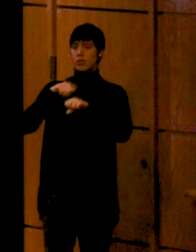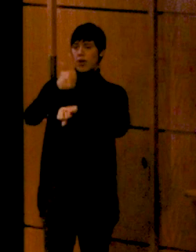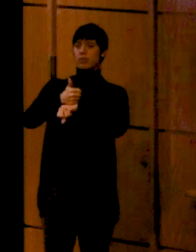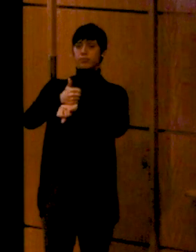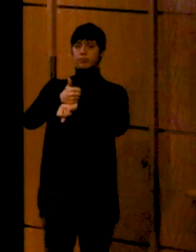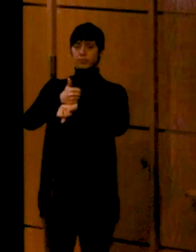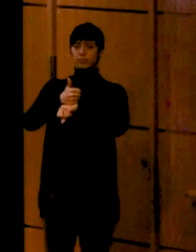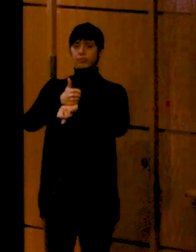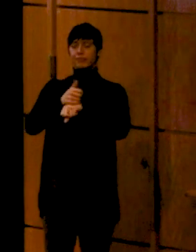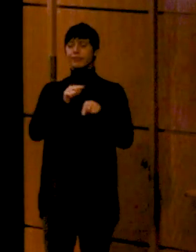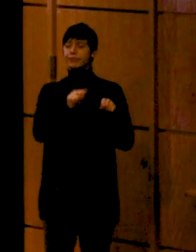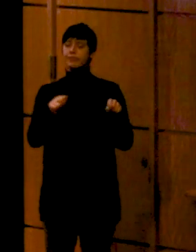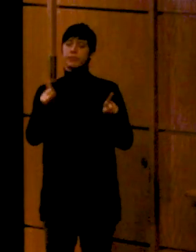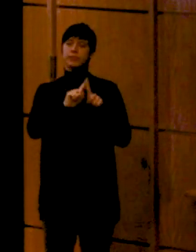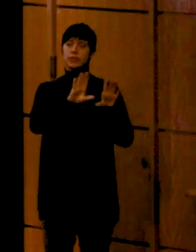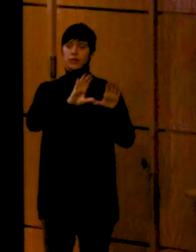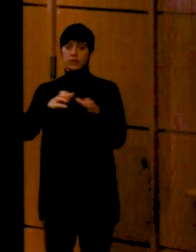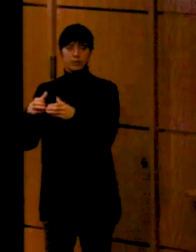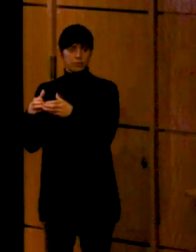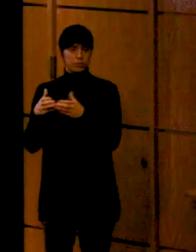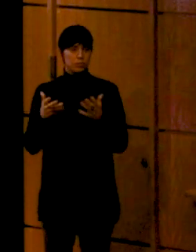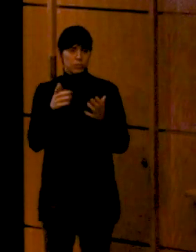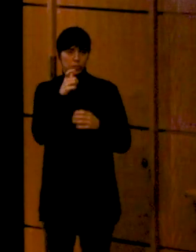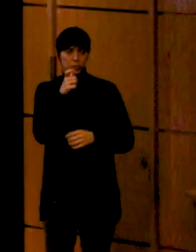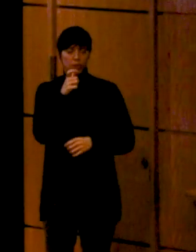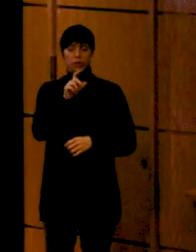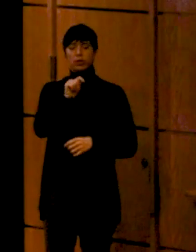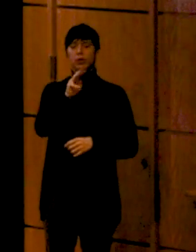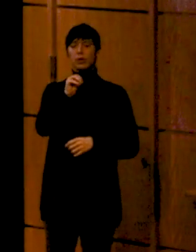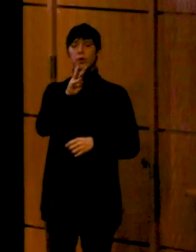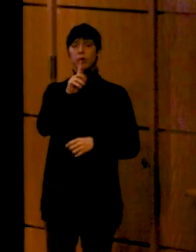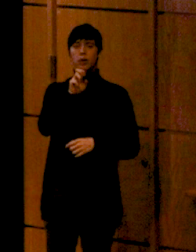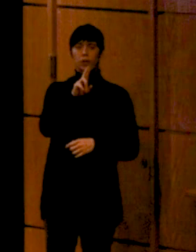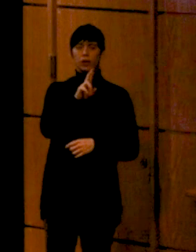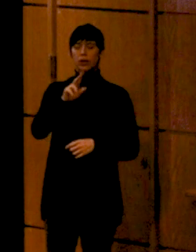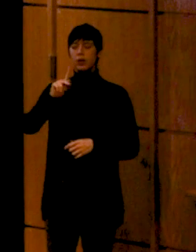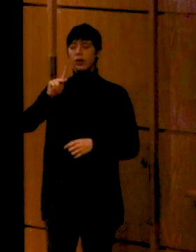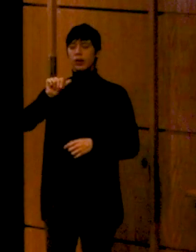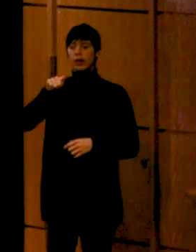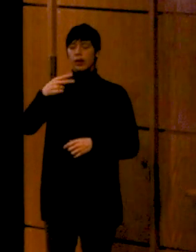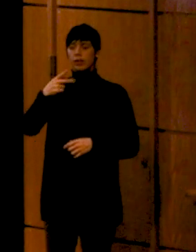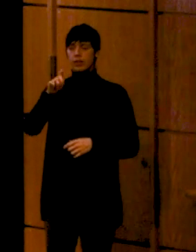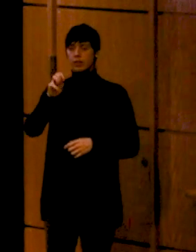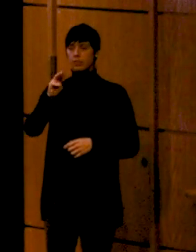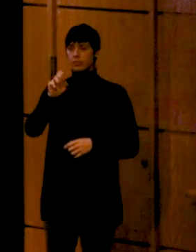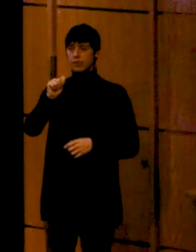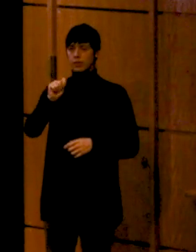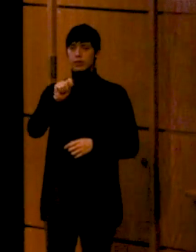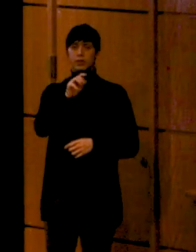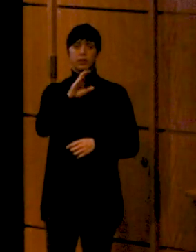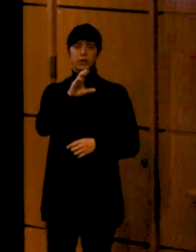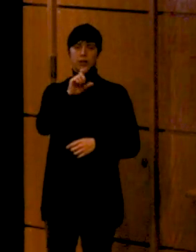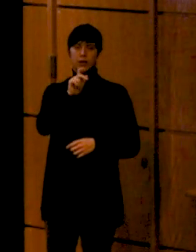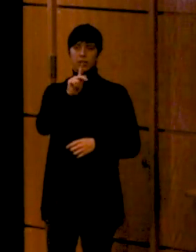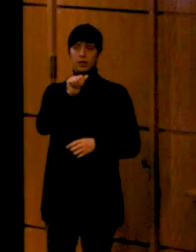These include the Willamette Tumwater, Clackamas, Kathlemet, Molalla, Multnomah and Watlala